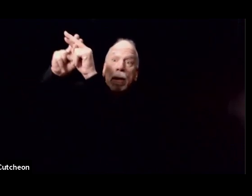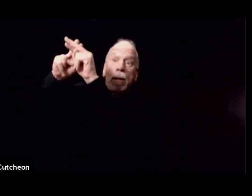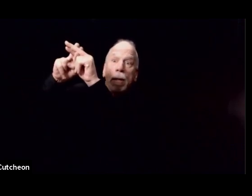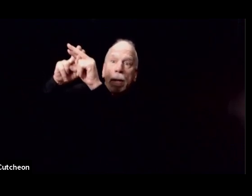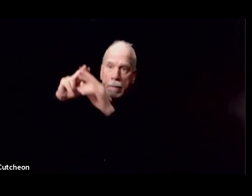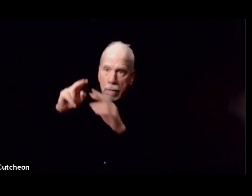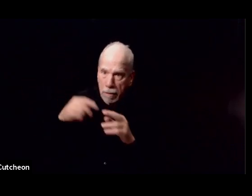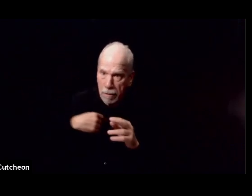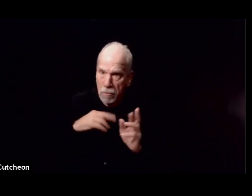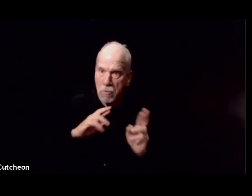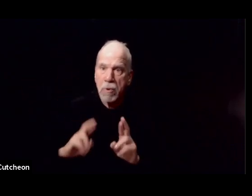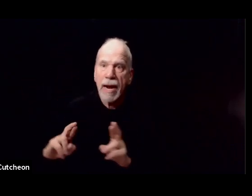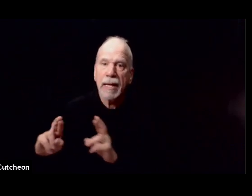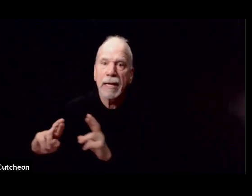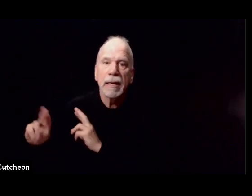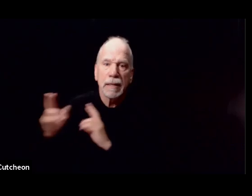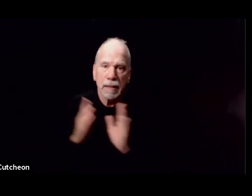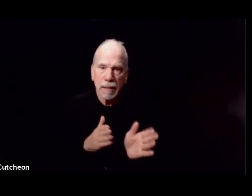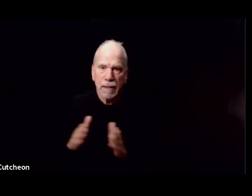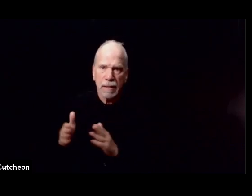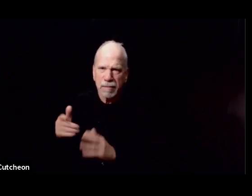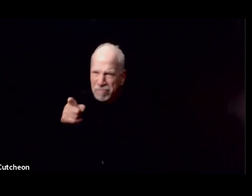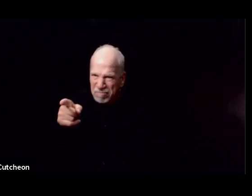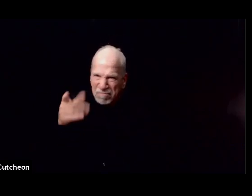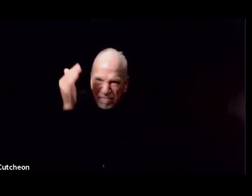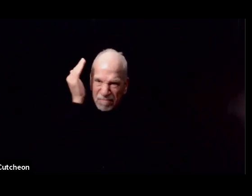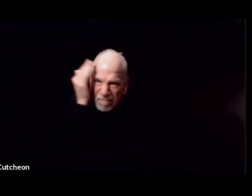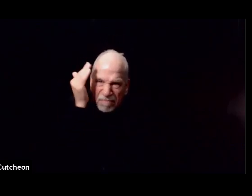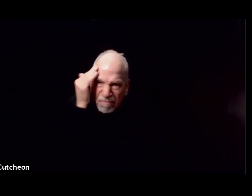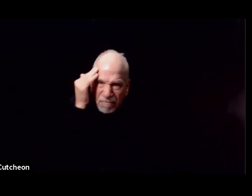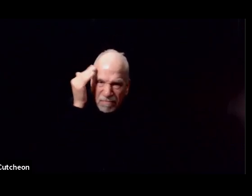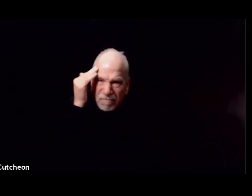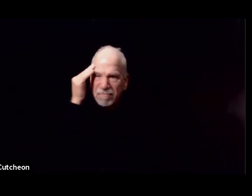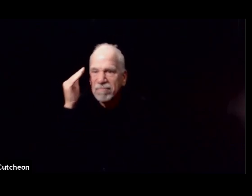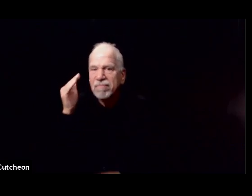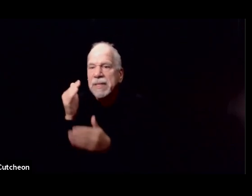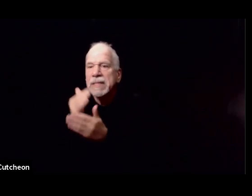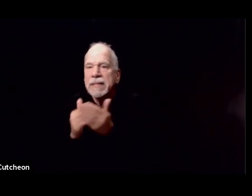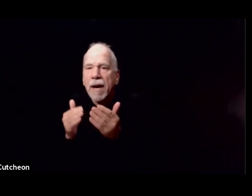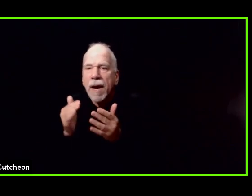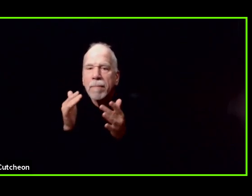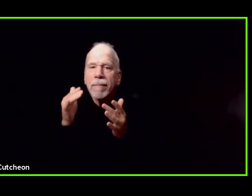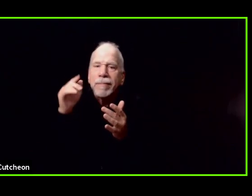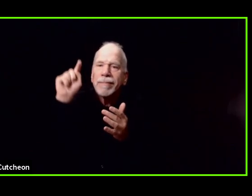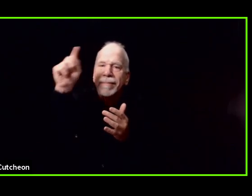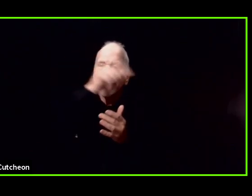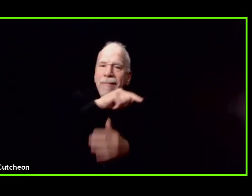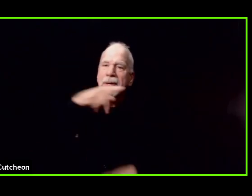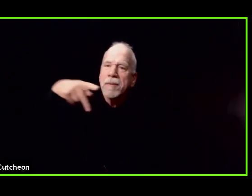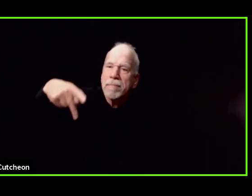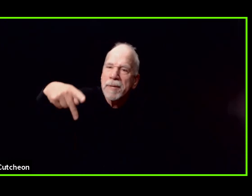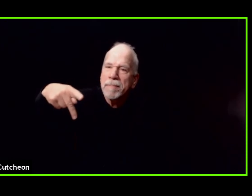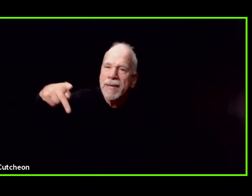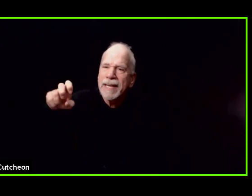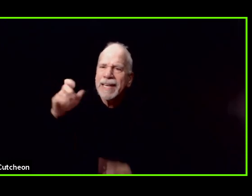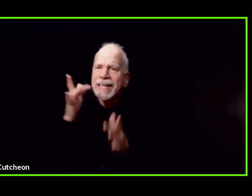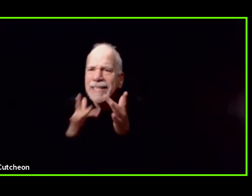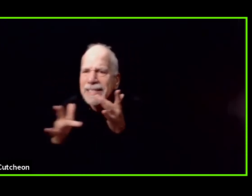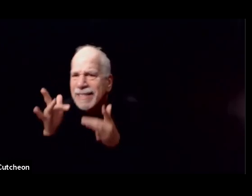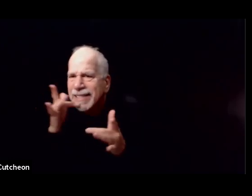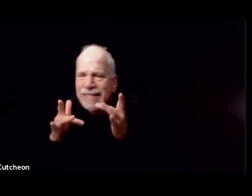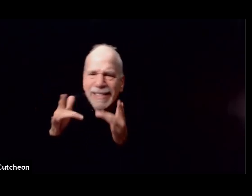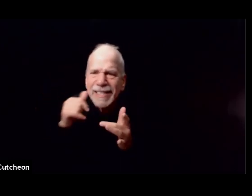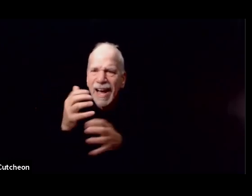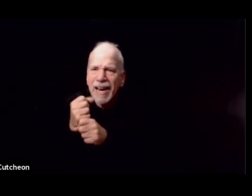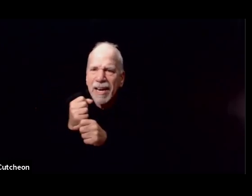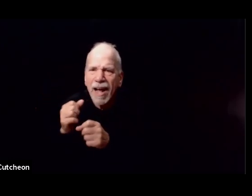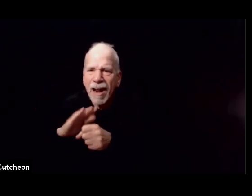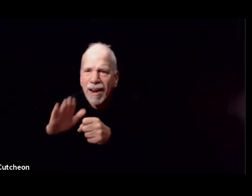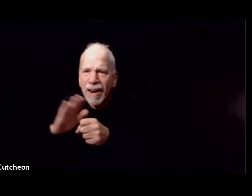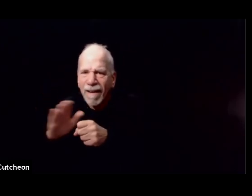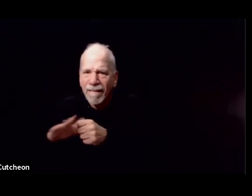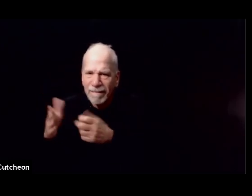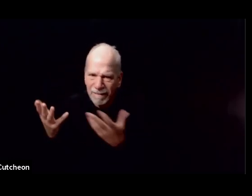time, we were having trouble getting even simple, you know, face masks and gowns to